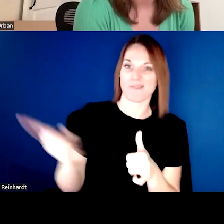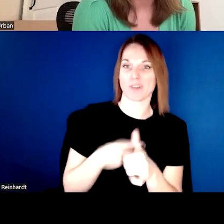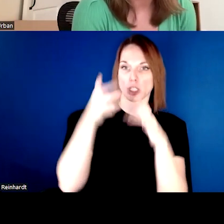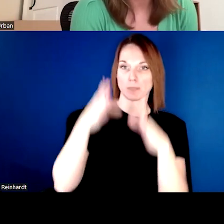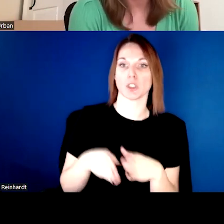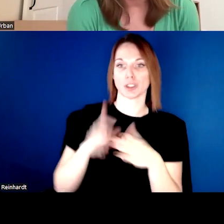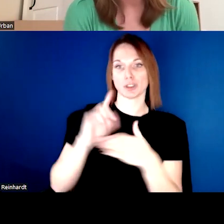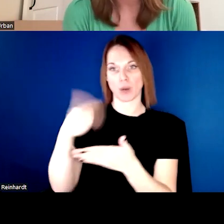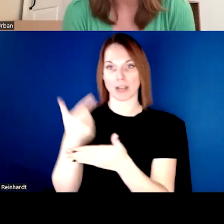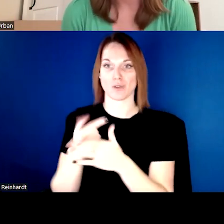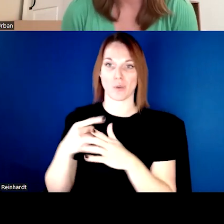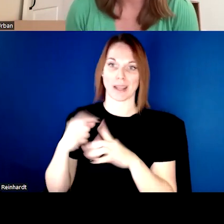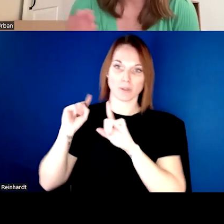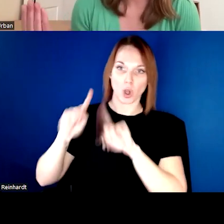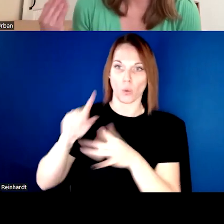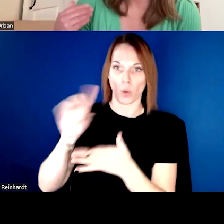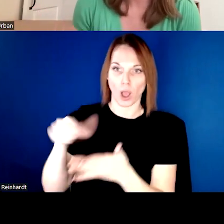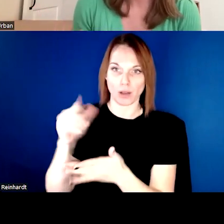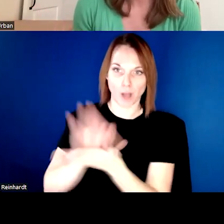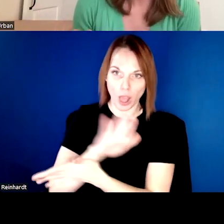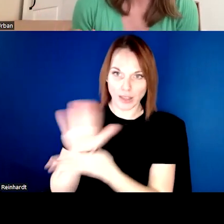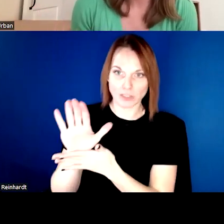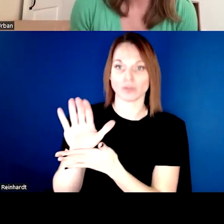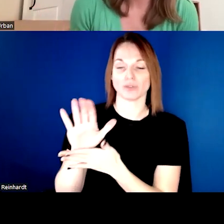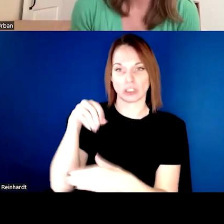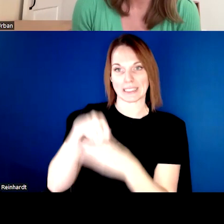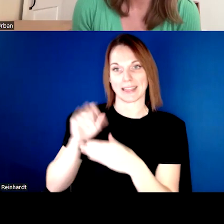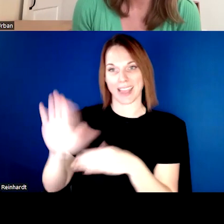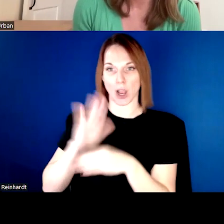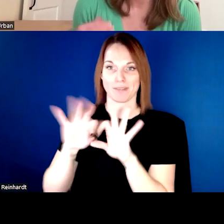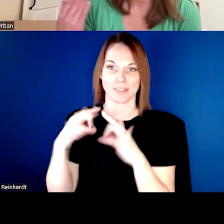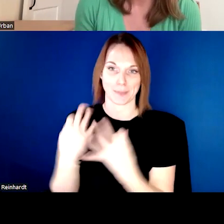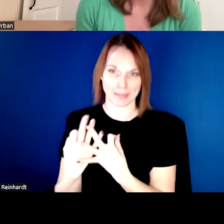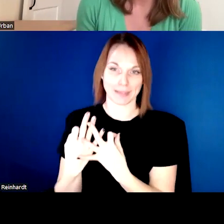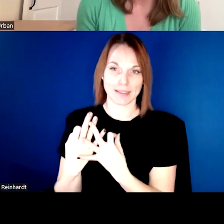Schools. So again, students who we expect to potentially have the greatest benefit